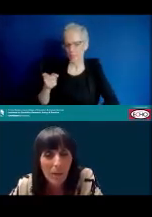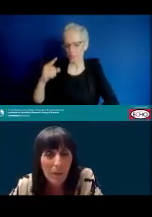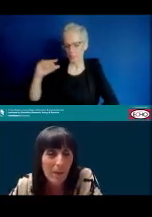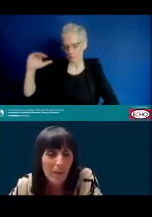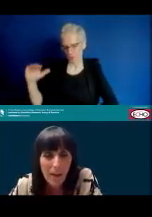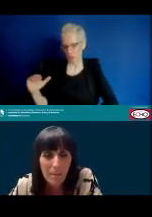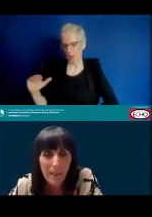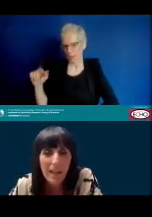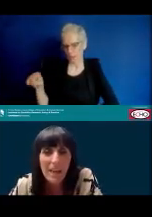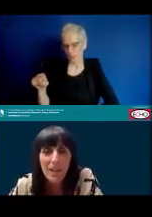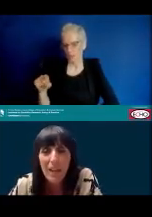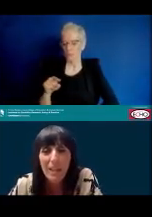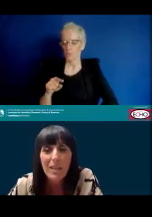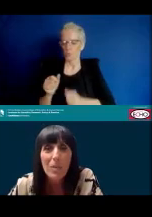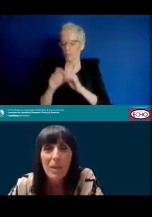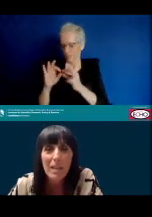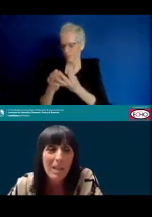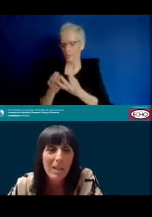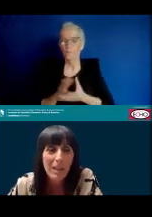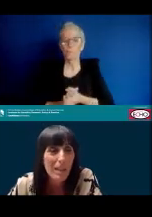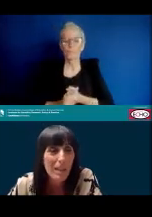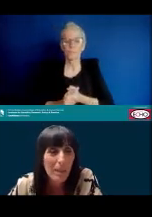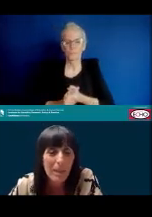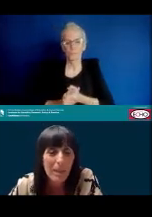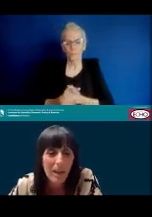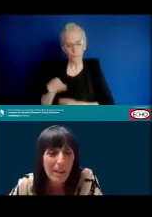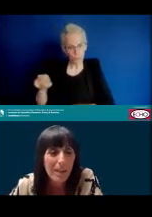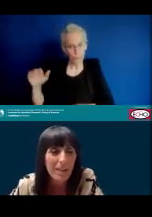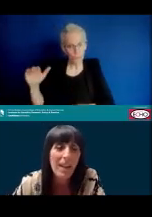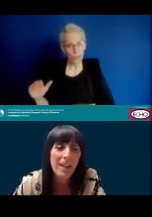with a family, and the child was starting to play with cars, and